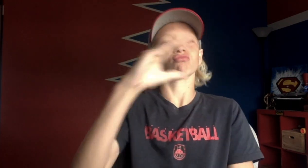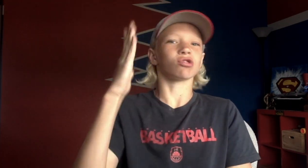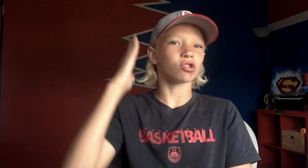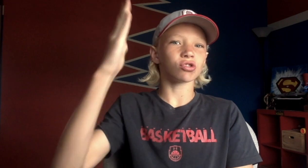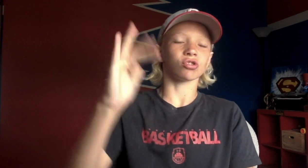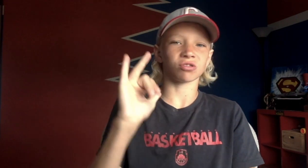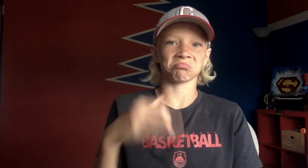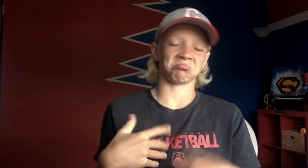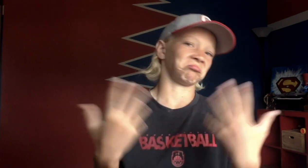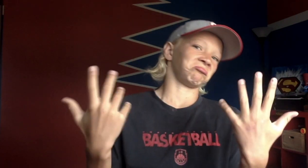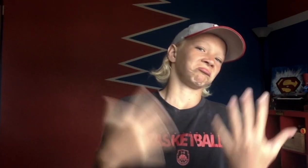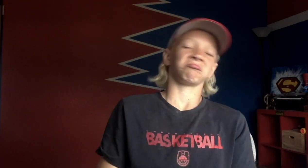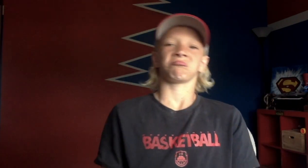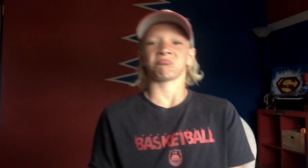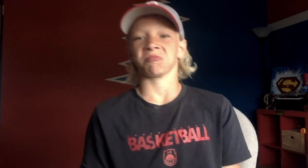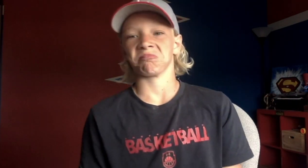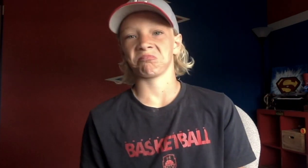Teacher or construction worker.